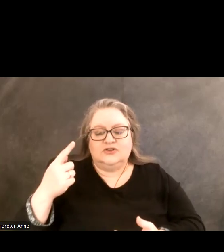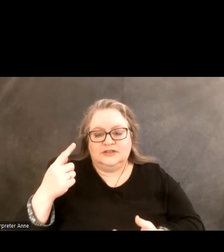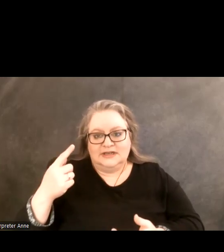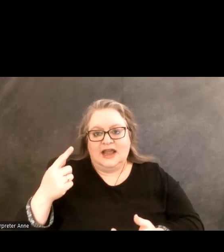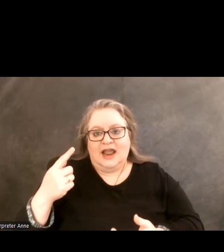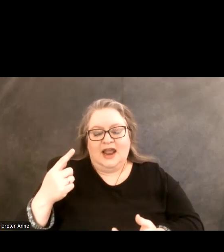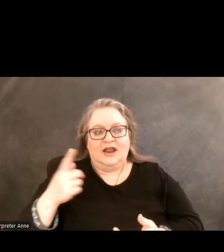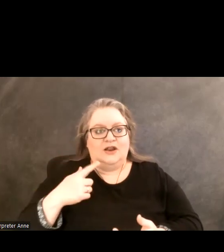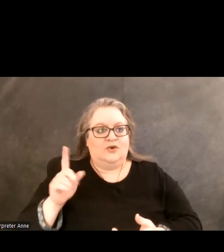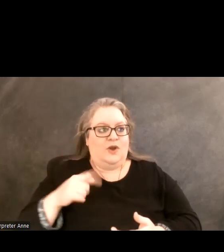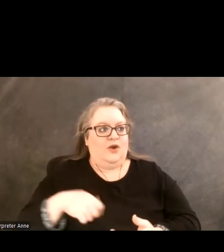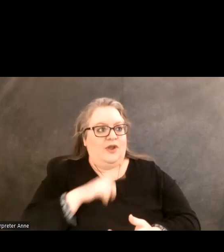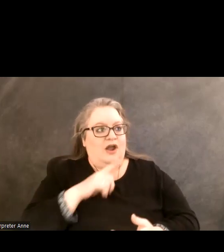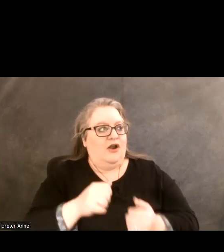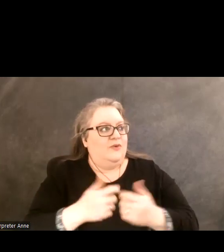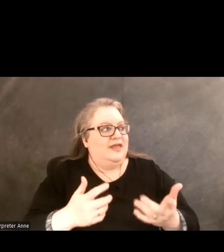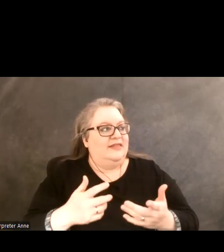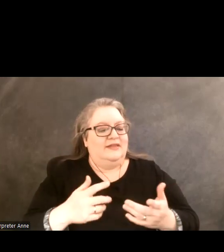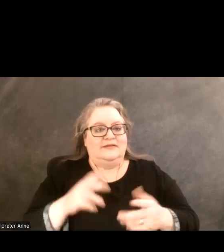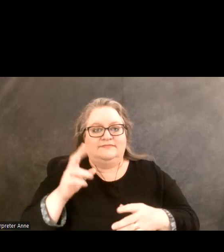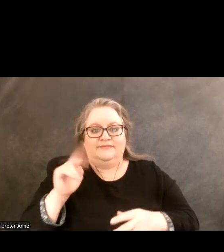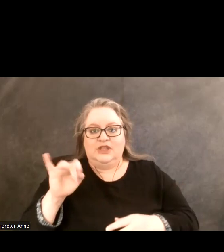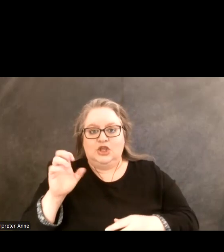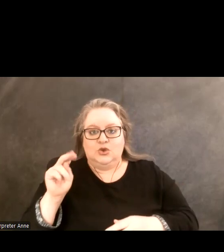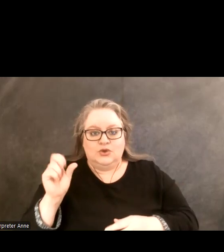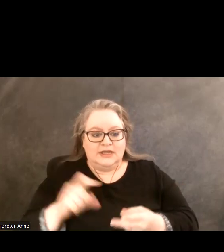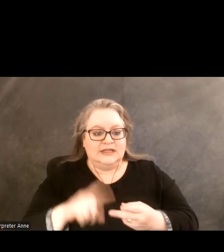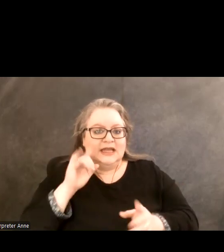unions and people's images being used and their not getting paid